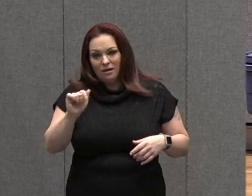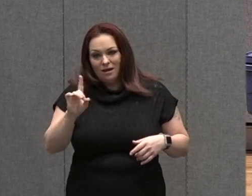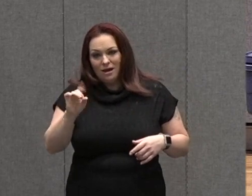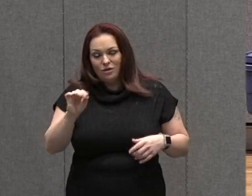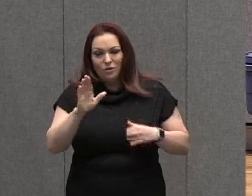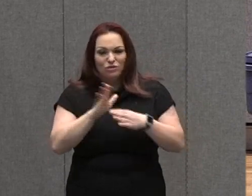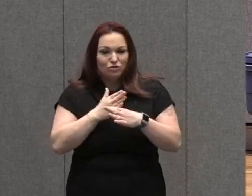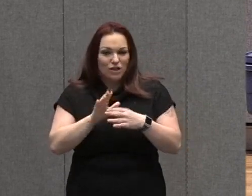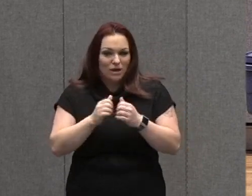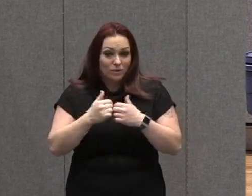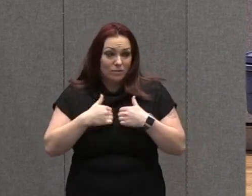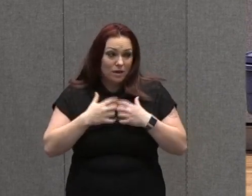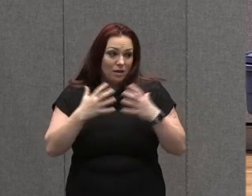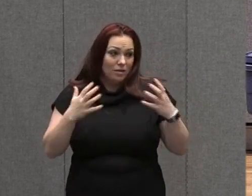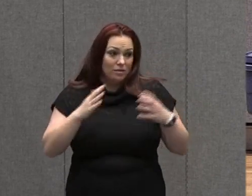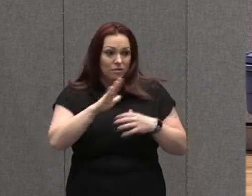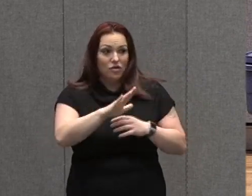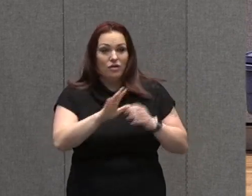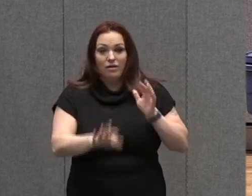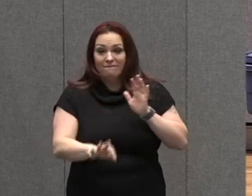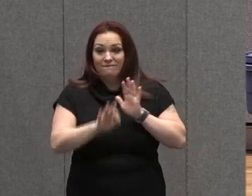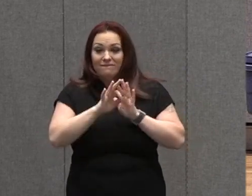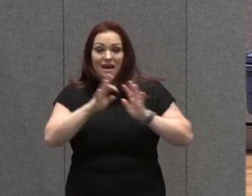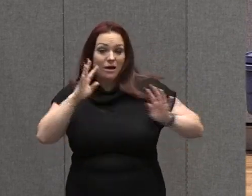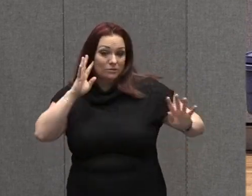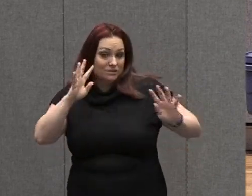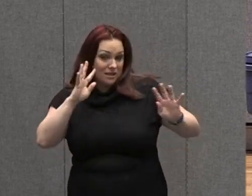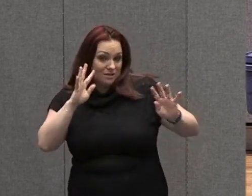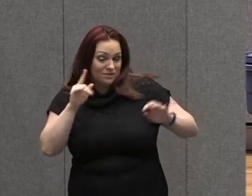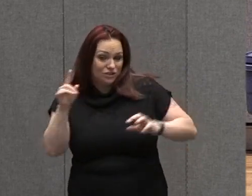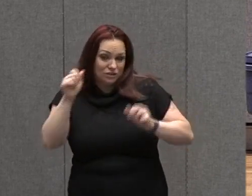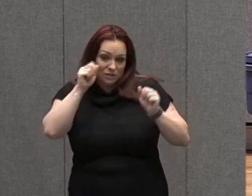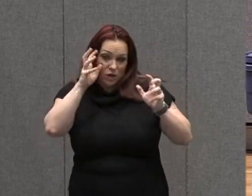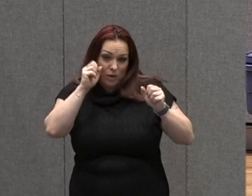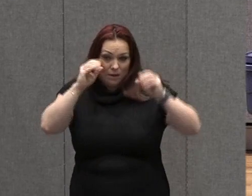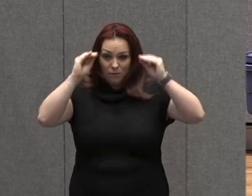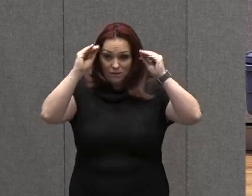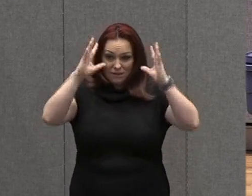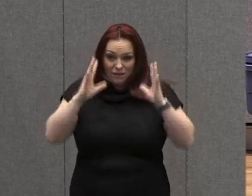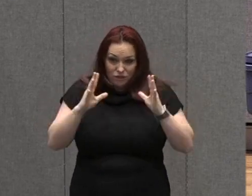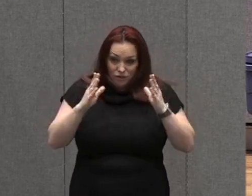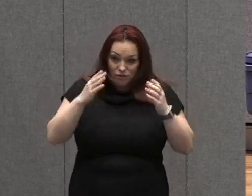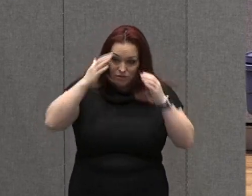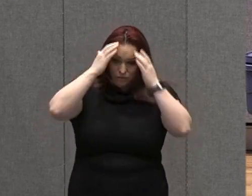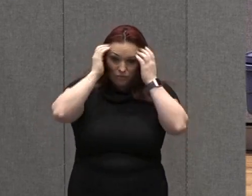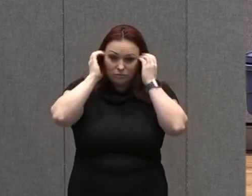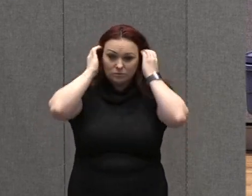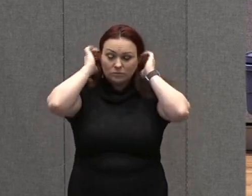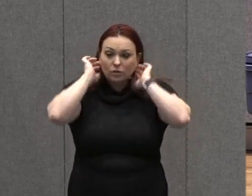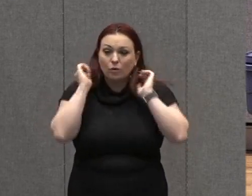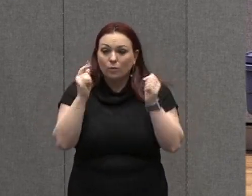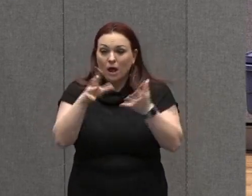in fact a lot of these are her found sounds, and she's an incredible teacher. So you know, we all learn from each other,